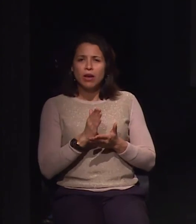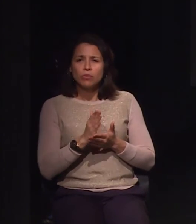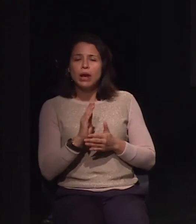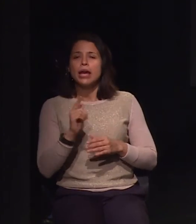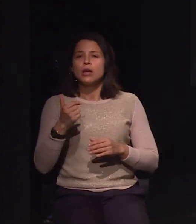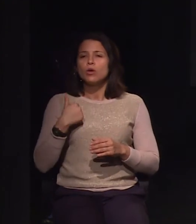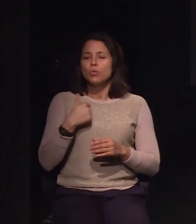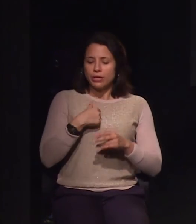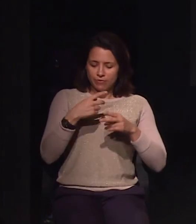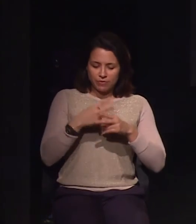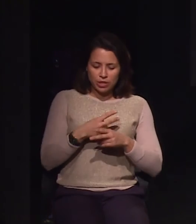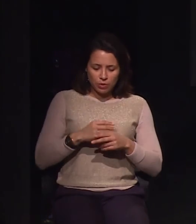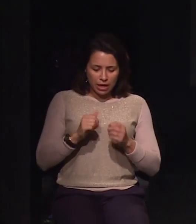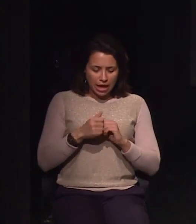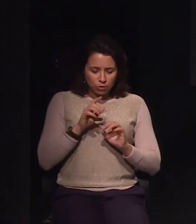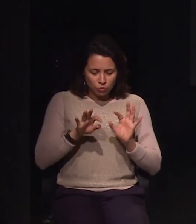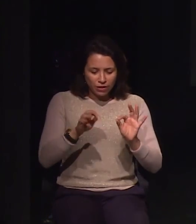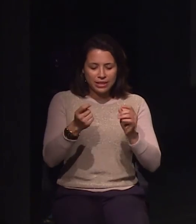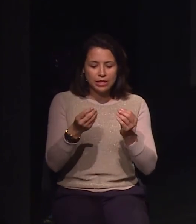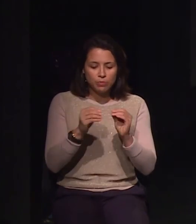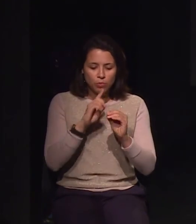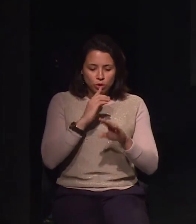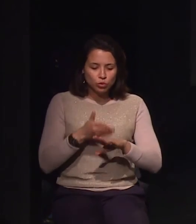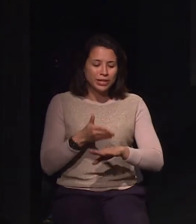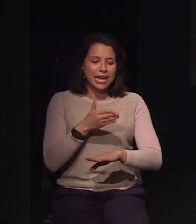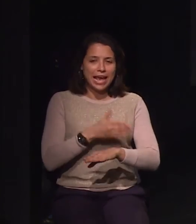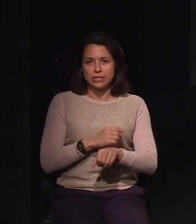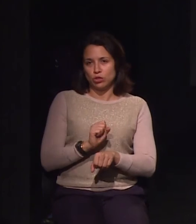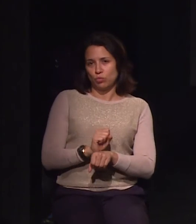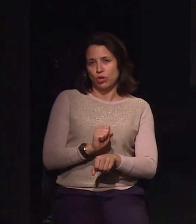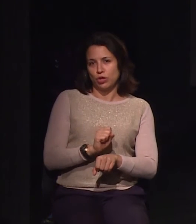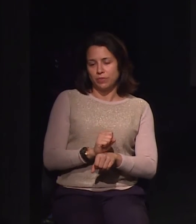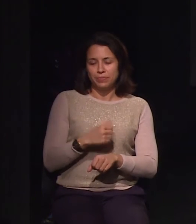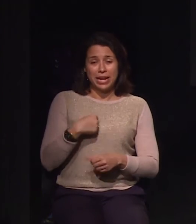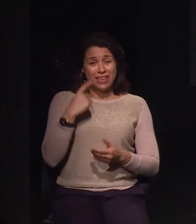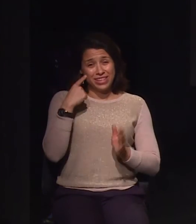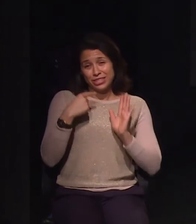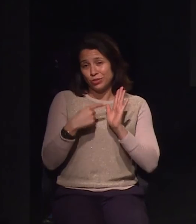I think that’s all of this, I think that’s the spirit frankly of a day like today.